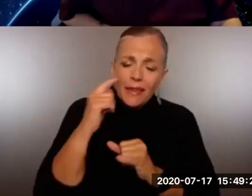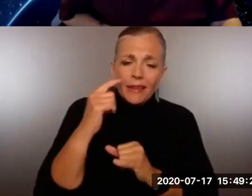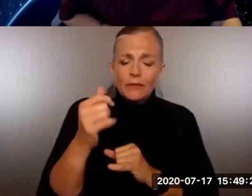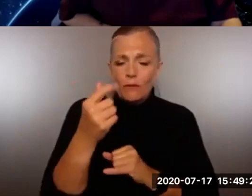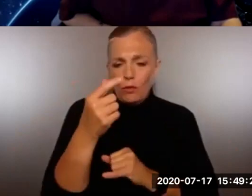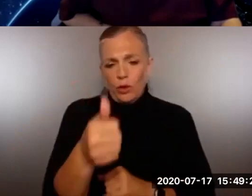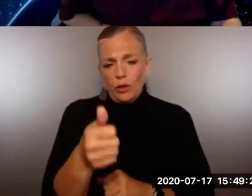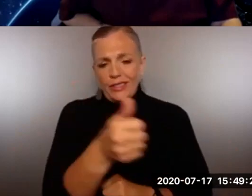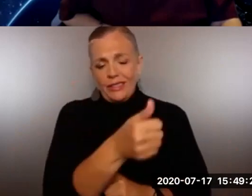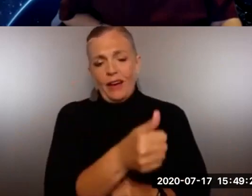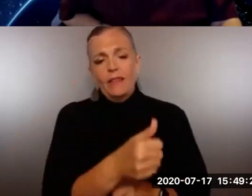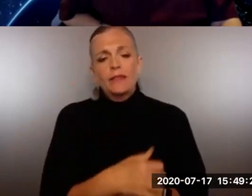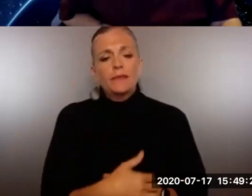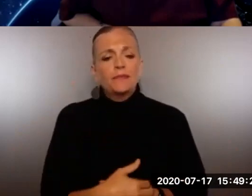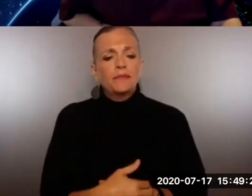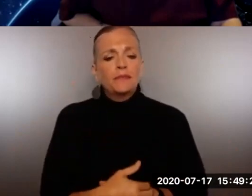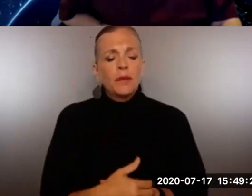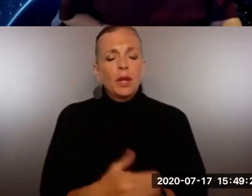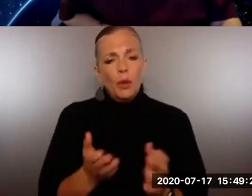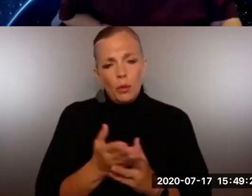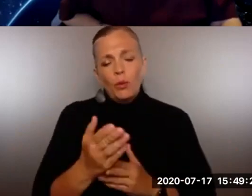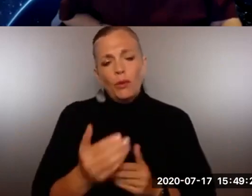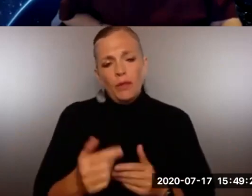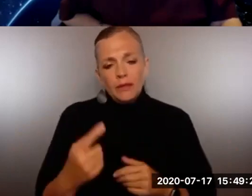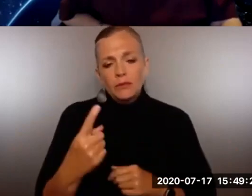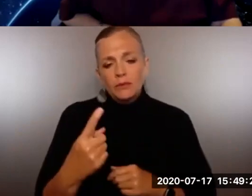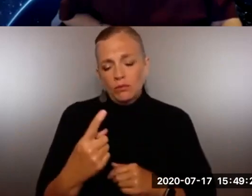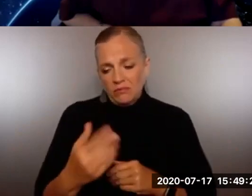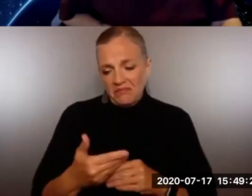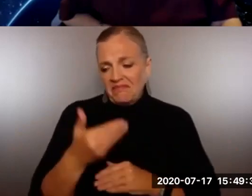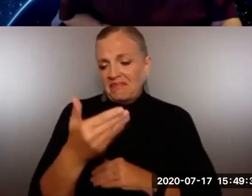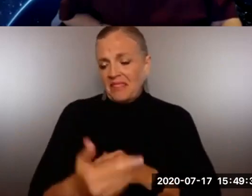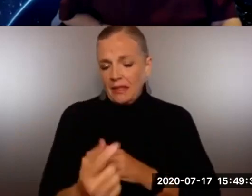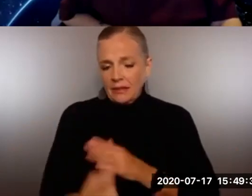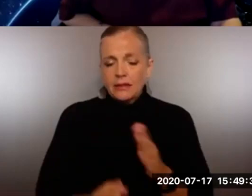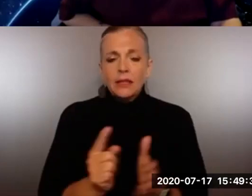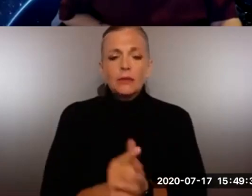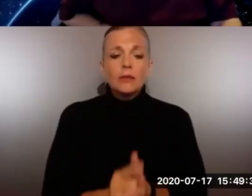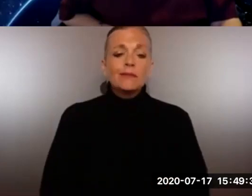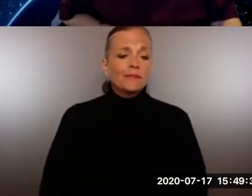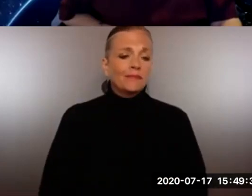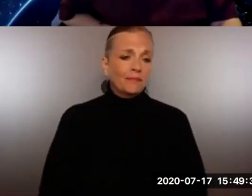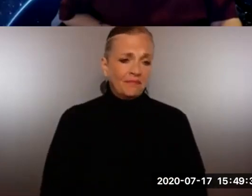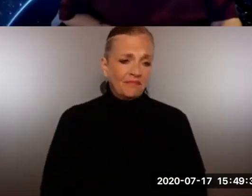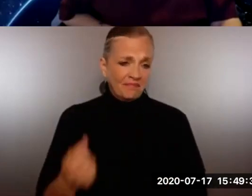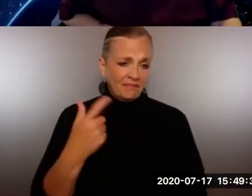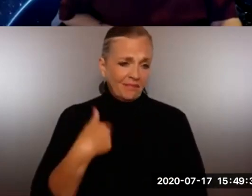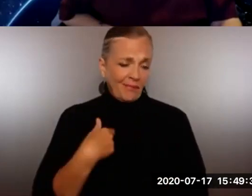over the next hour. I first met Judy in 1982.